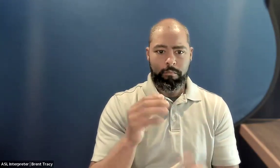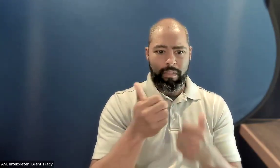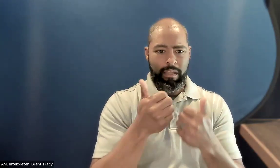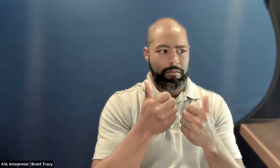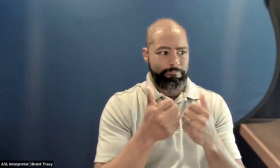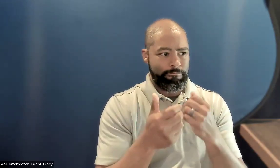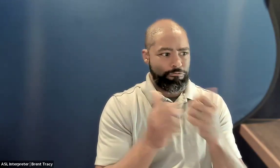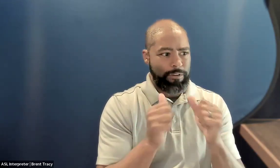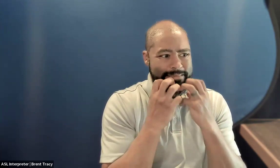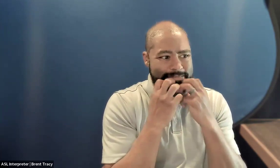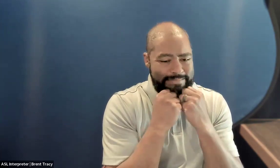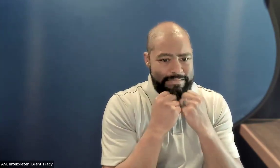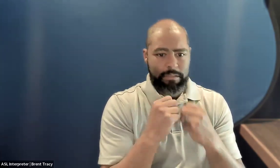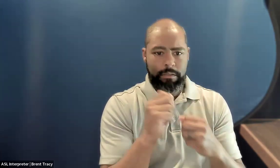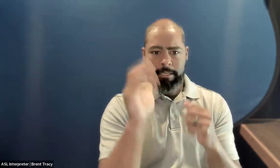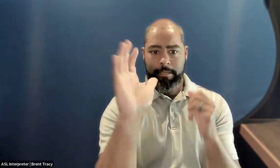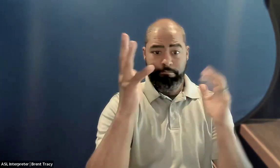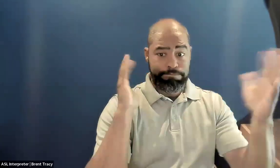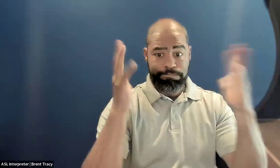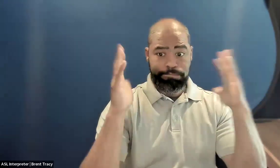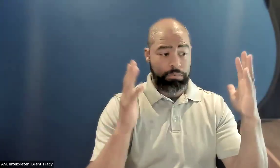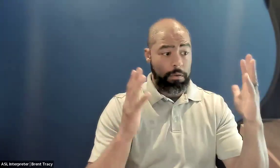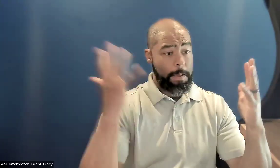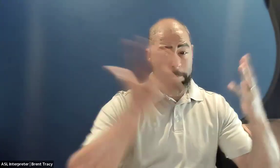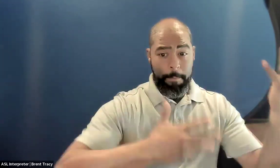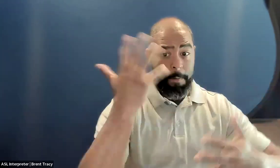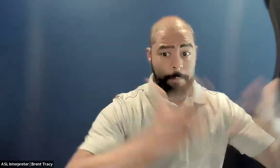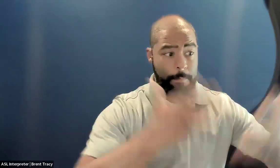clearing if that clearing could not be avoided or minimized.